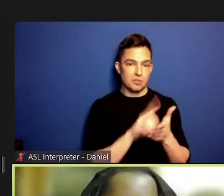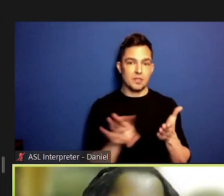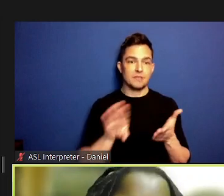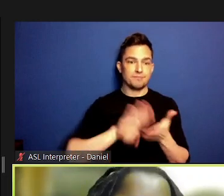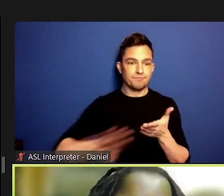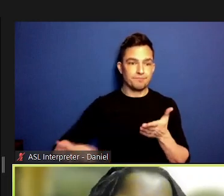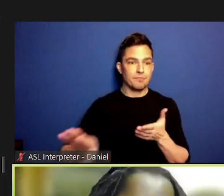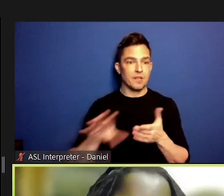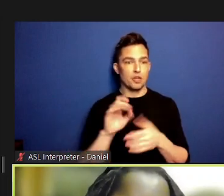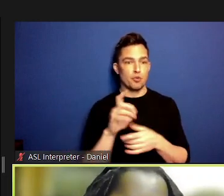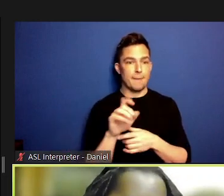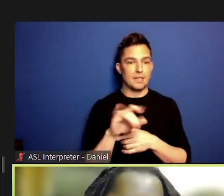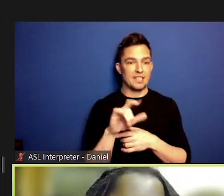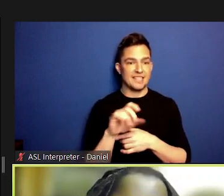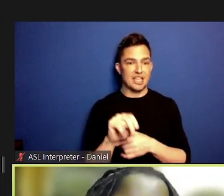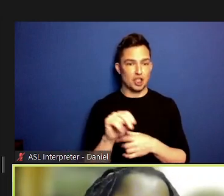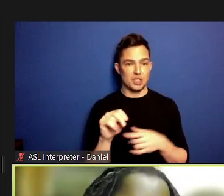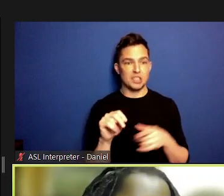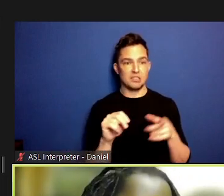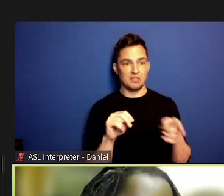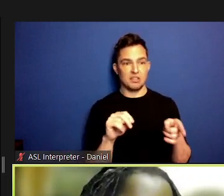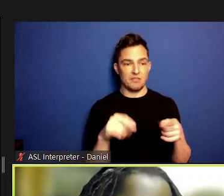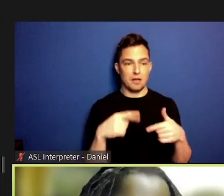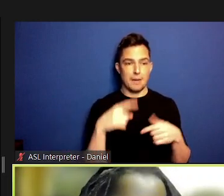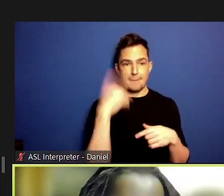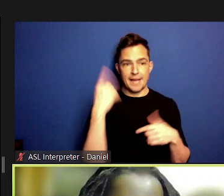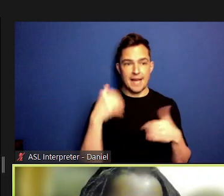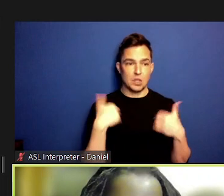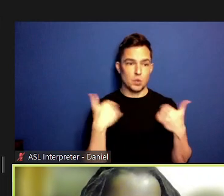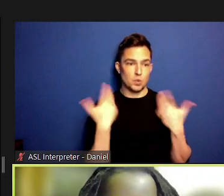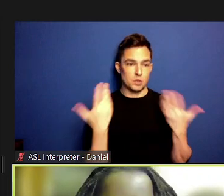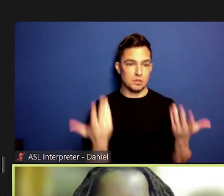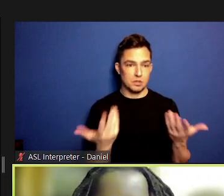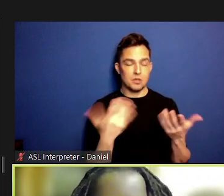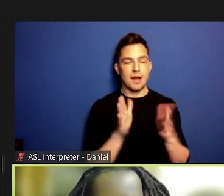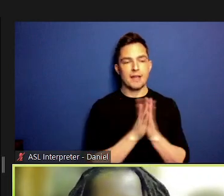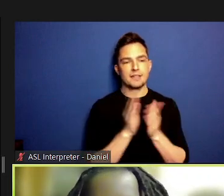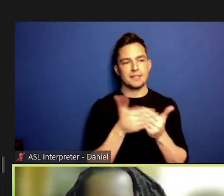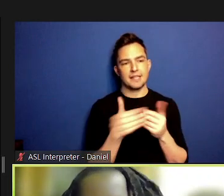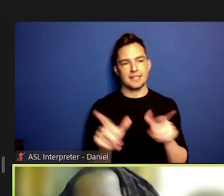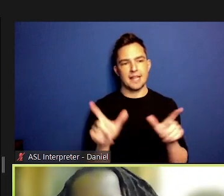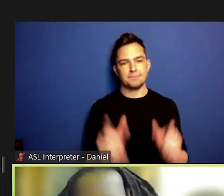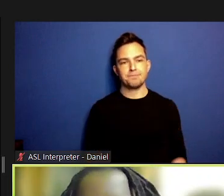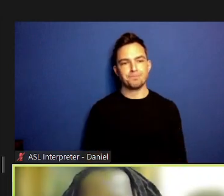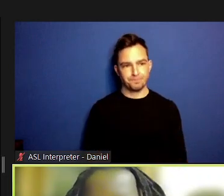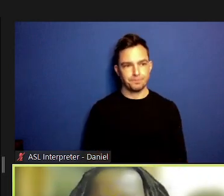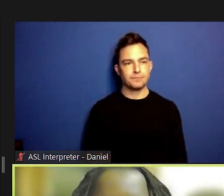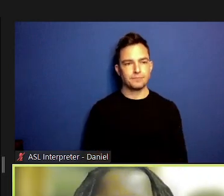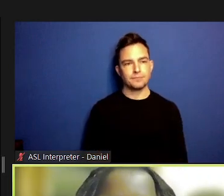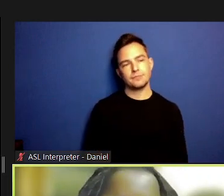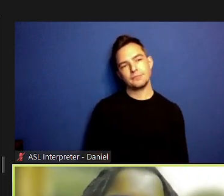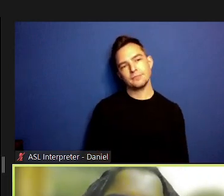of black youth. So I'm going to ask that we share the next slide, please, Luke. And I'm going to state